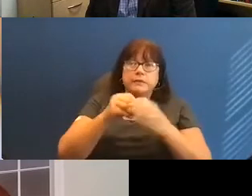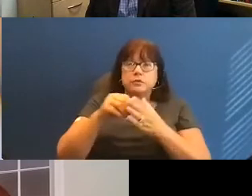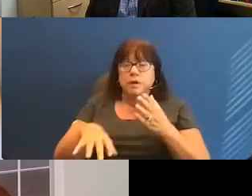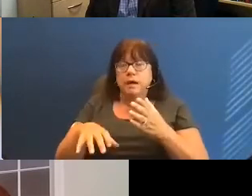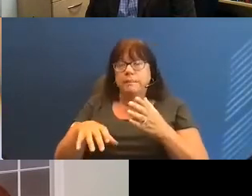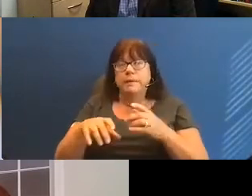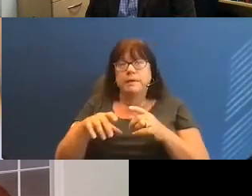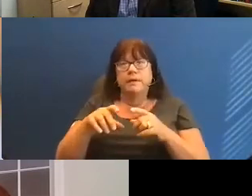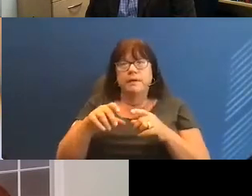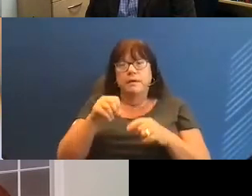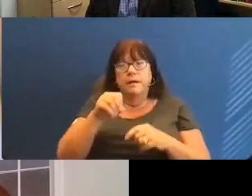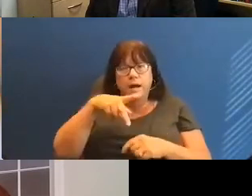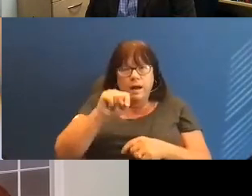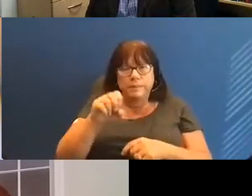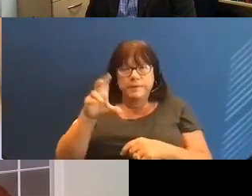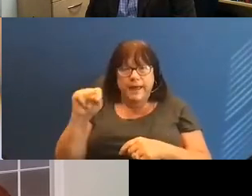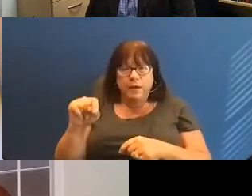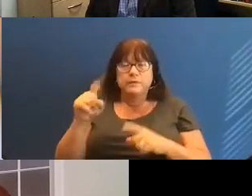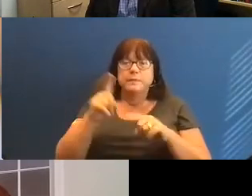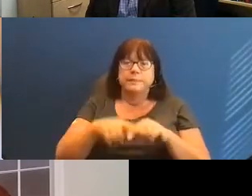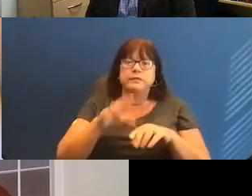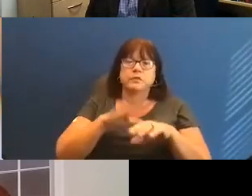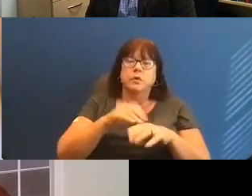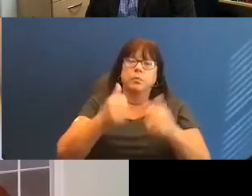pass the course depends on which materials the instructor has chosen to use and how much of the